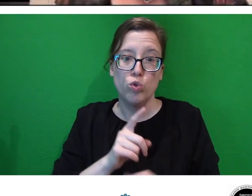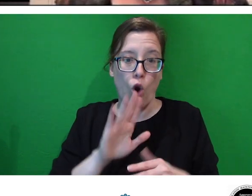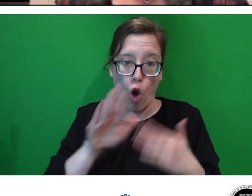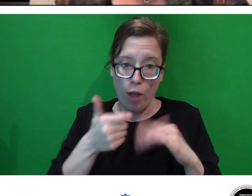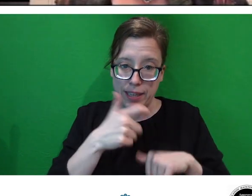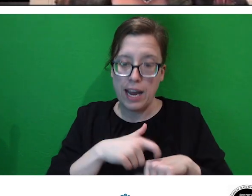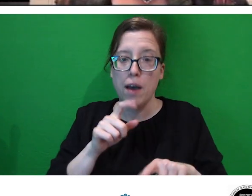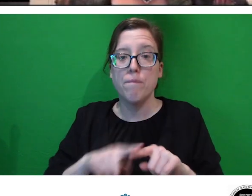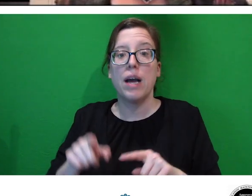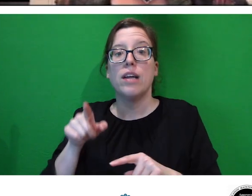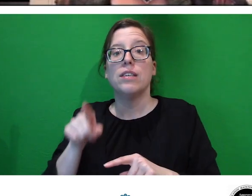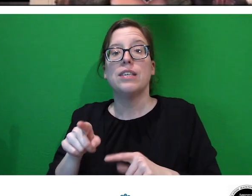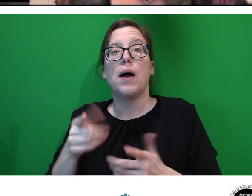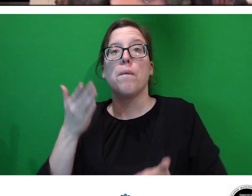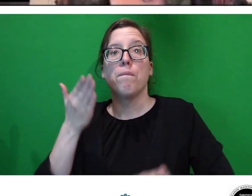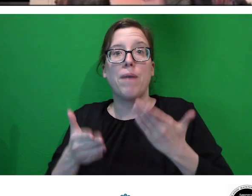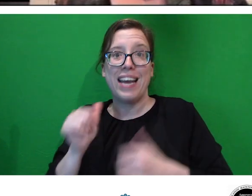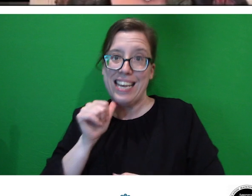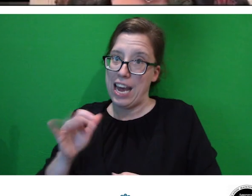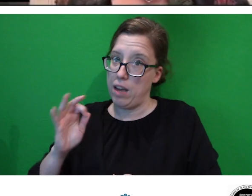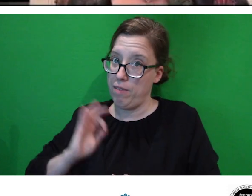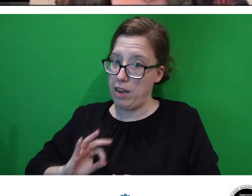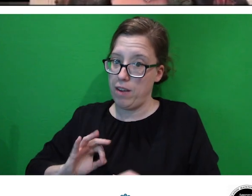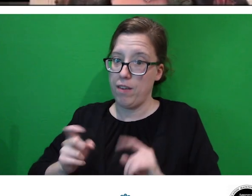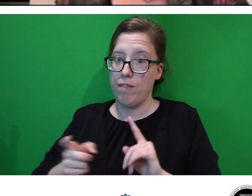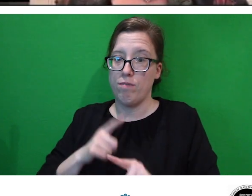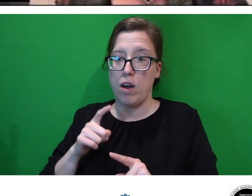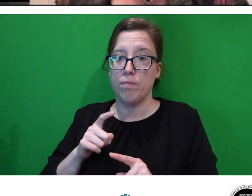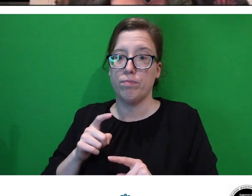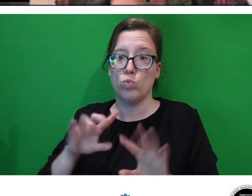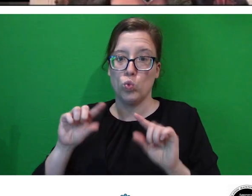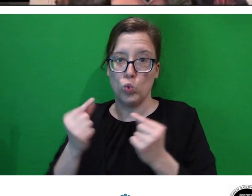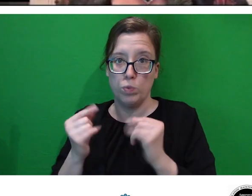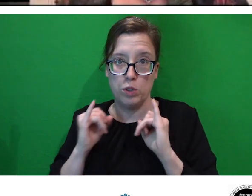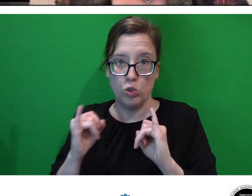sometimes this is not true. But many kids might not